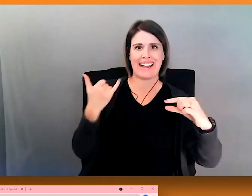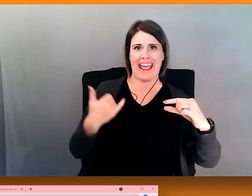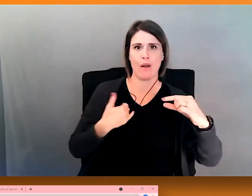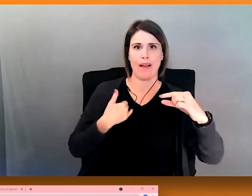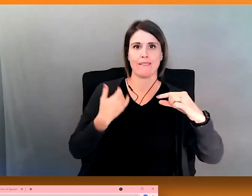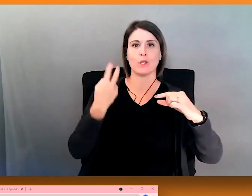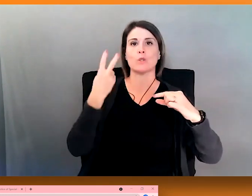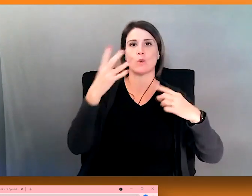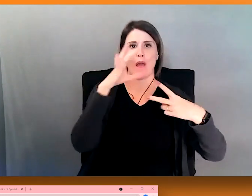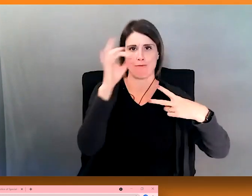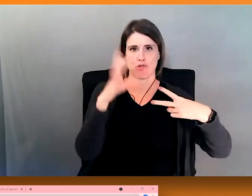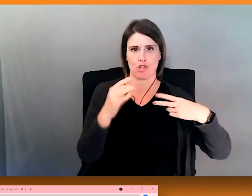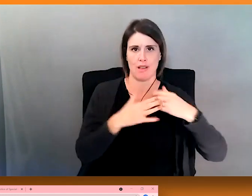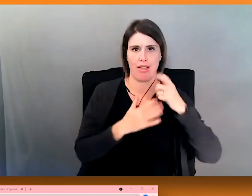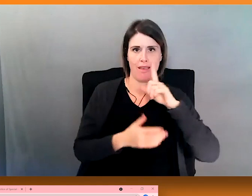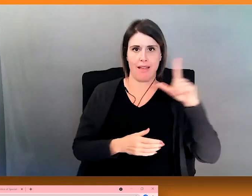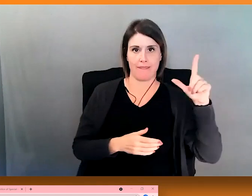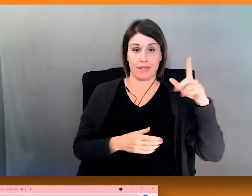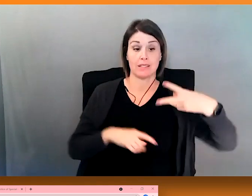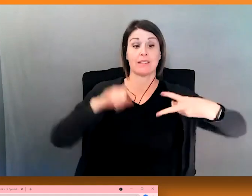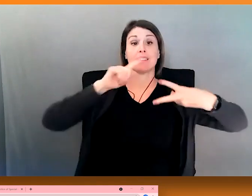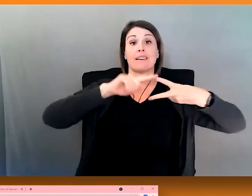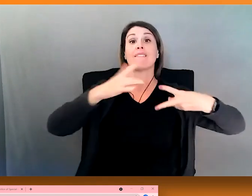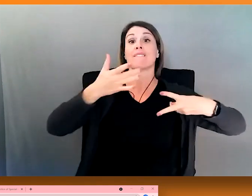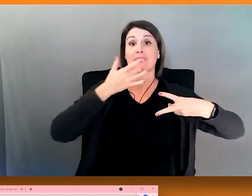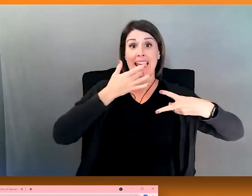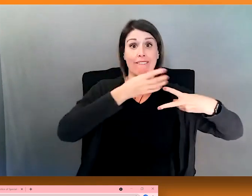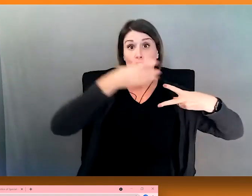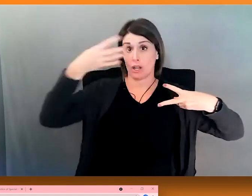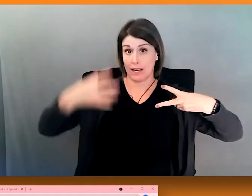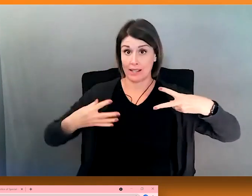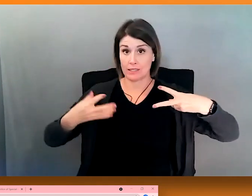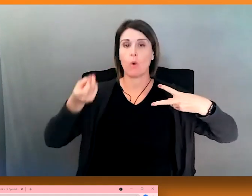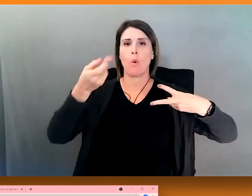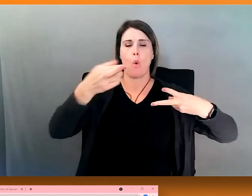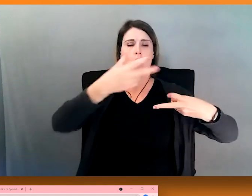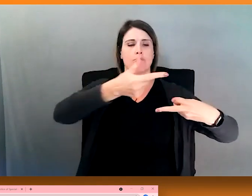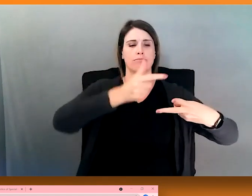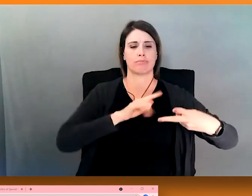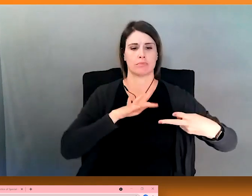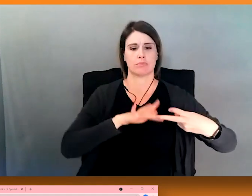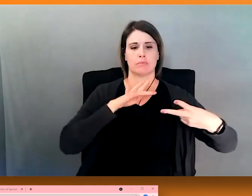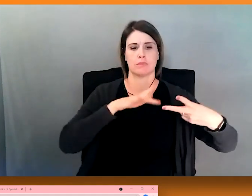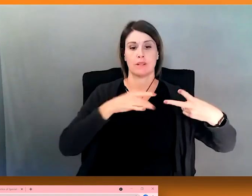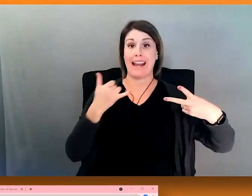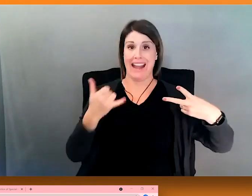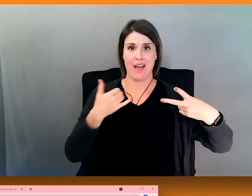you now have on the left-hand side a favorite section